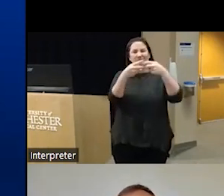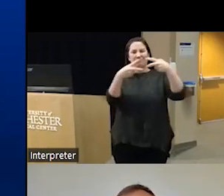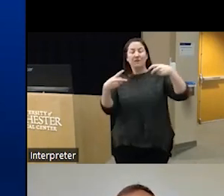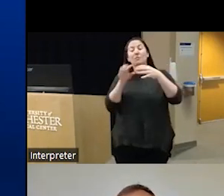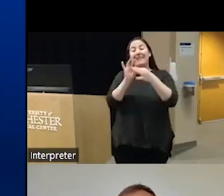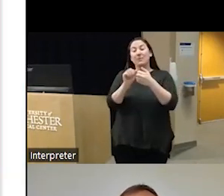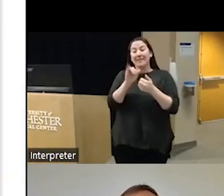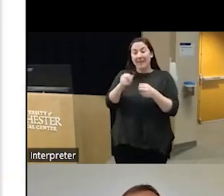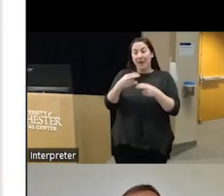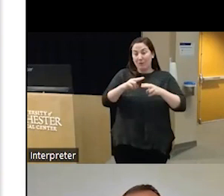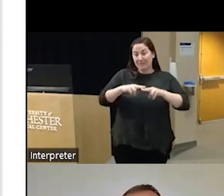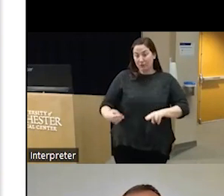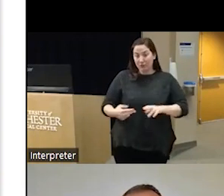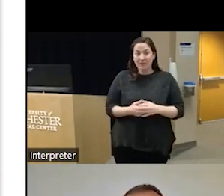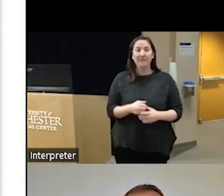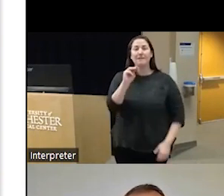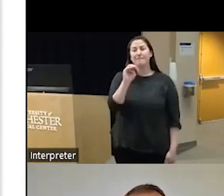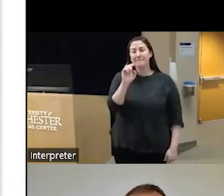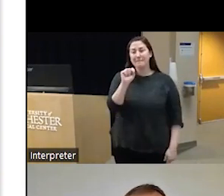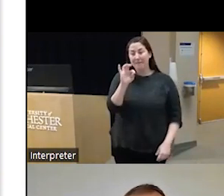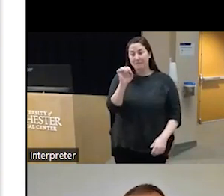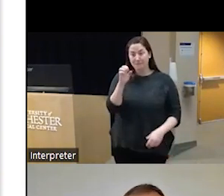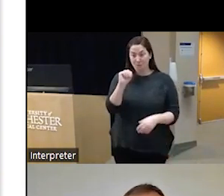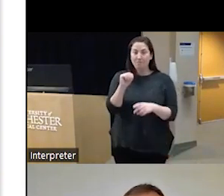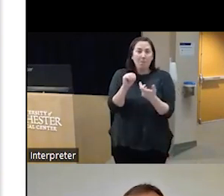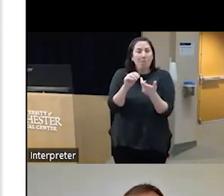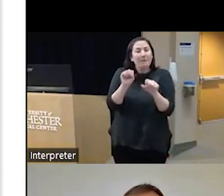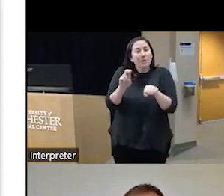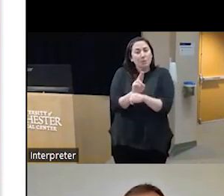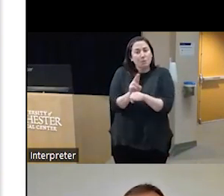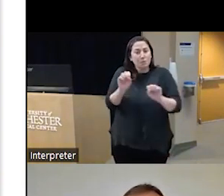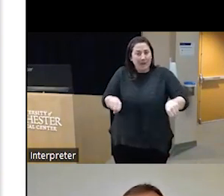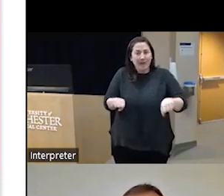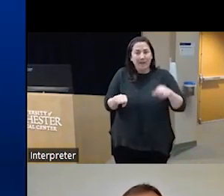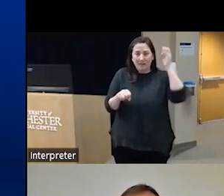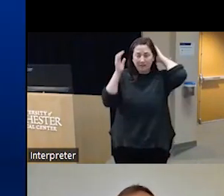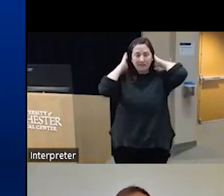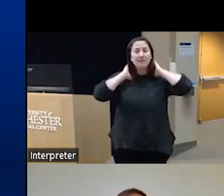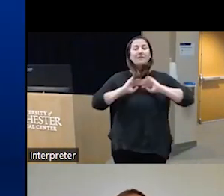metformin is certainly something that can be used but it doesn't